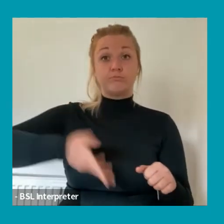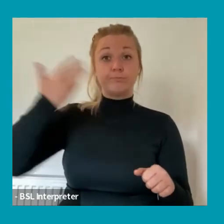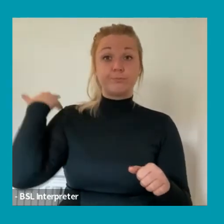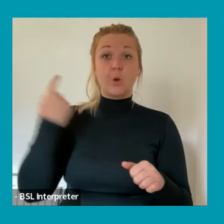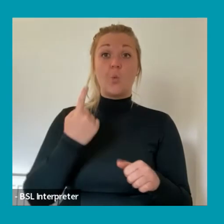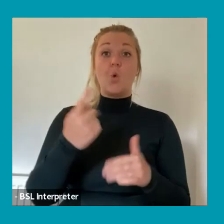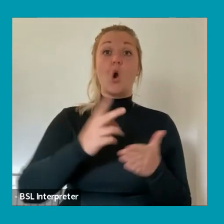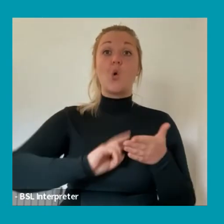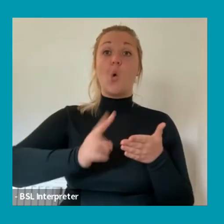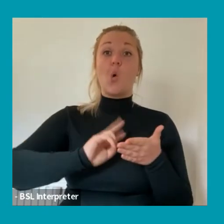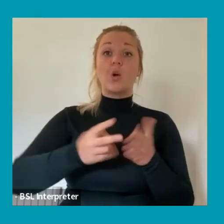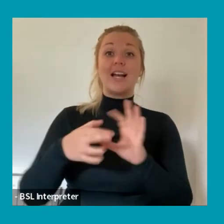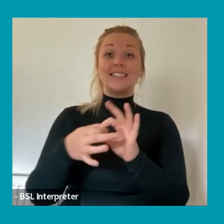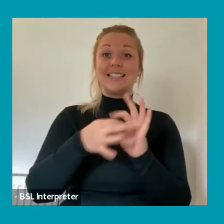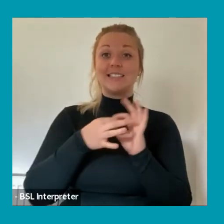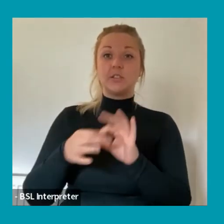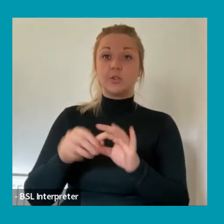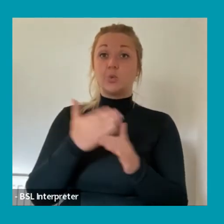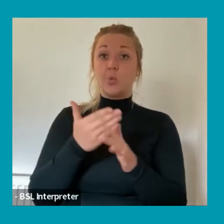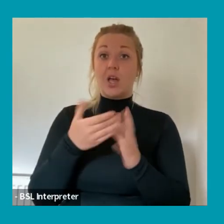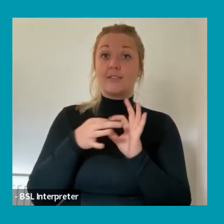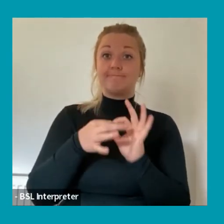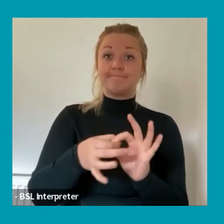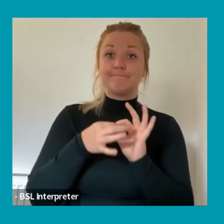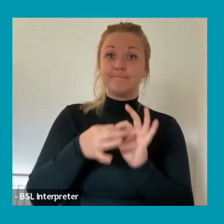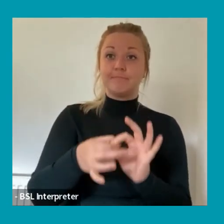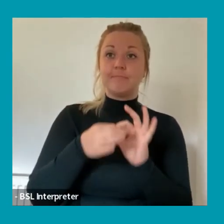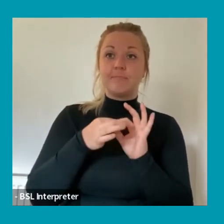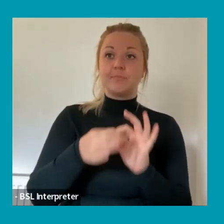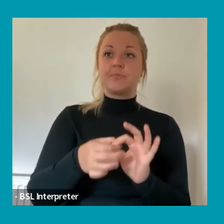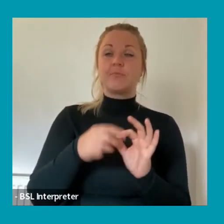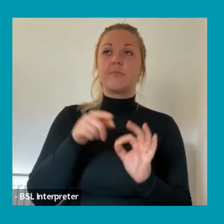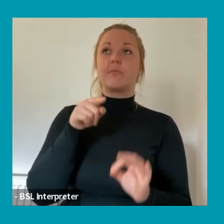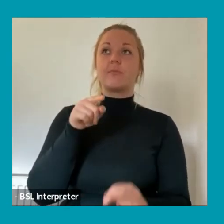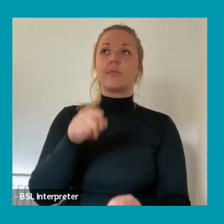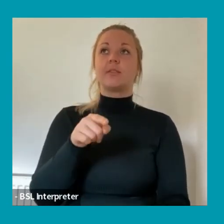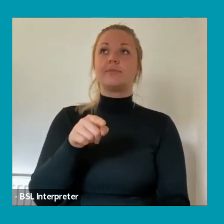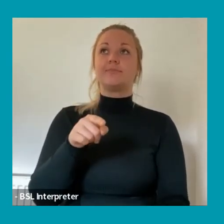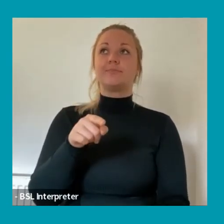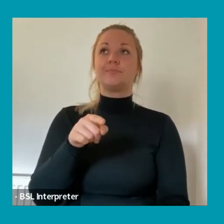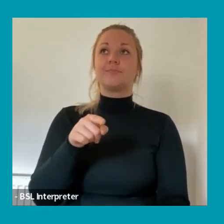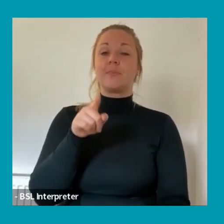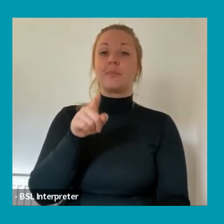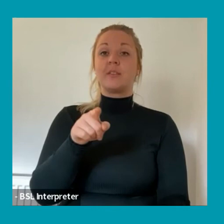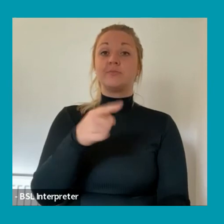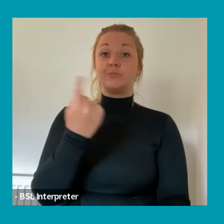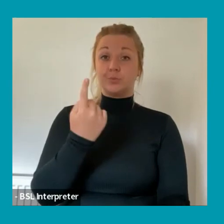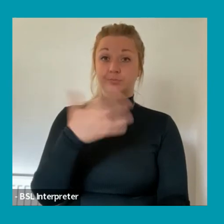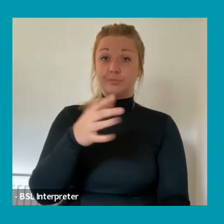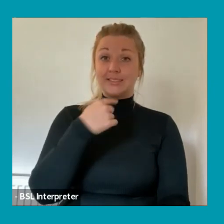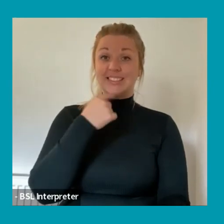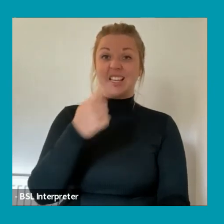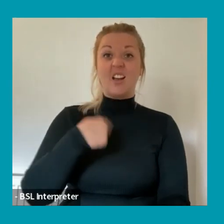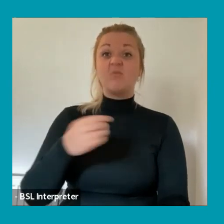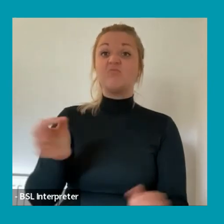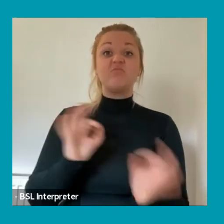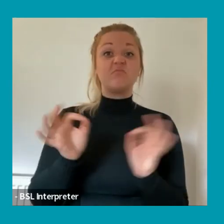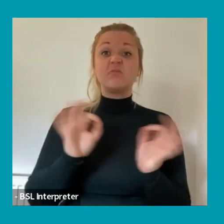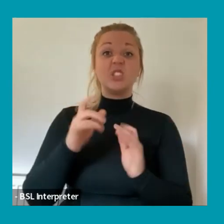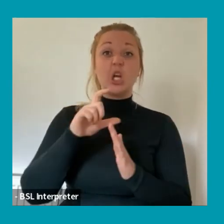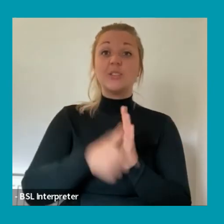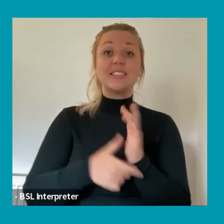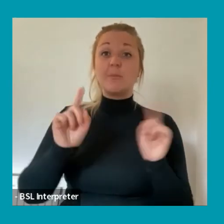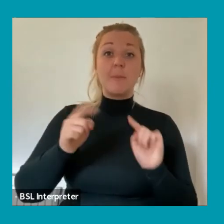And the senior the C-Suite said oh, we have no disabled people in the C-Suite.